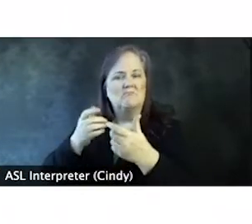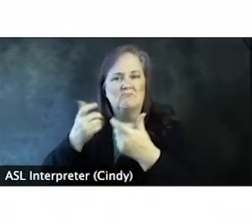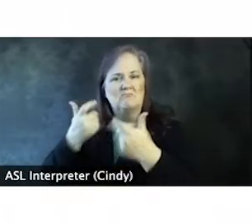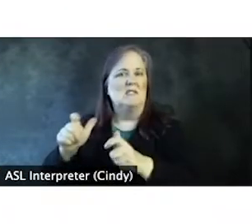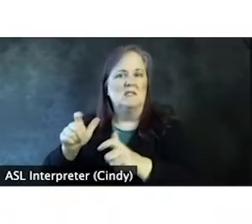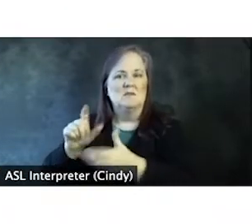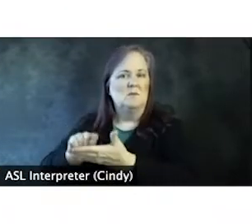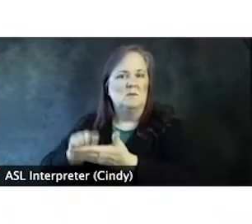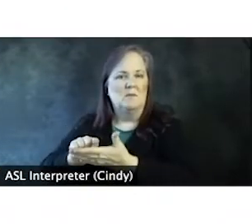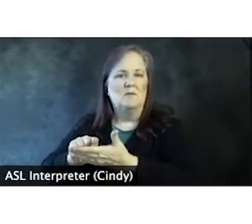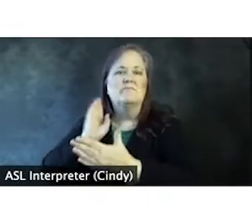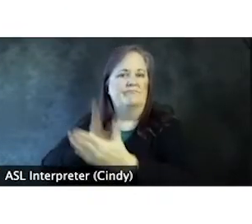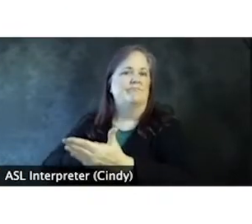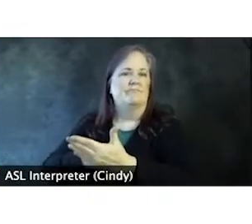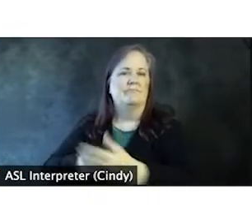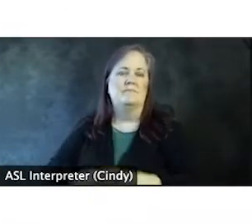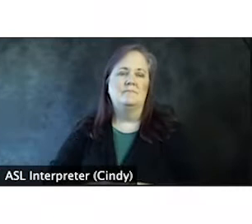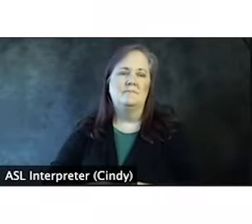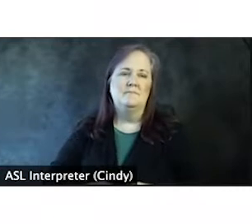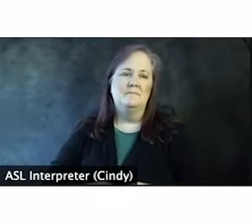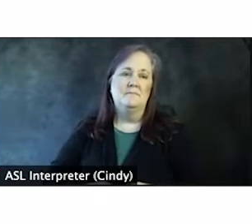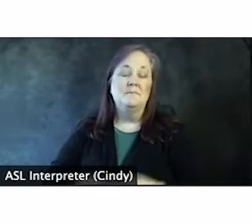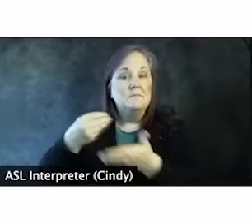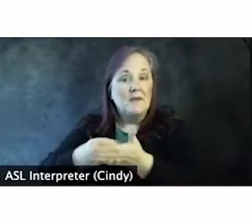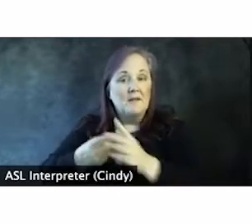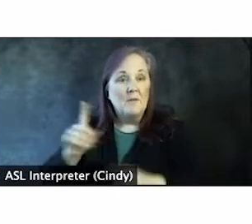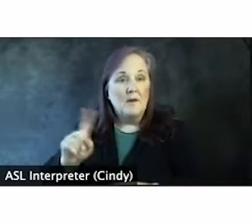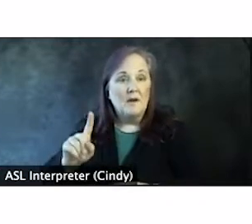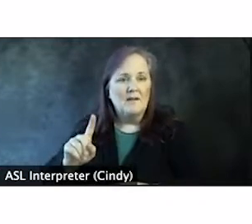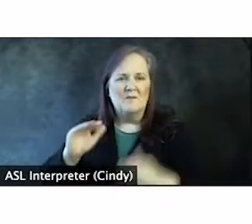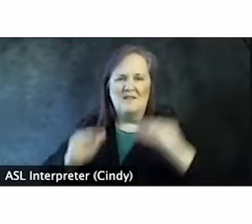So first we'll go through some more content about this measure, and then we'll do Q and A after that.